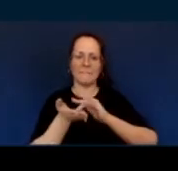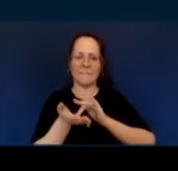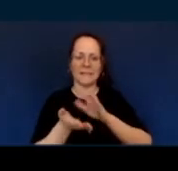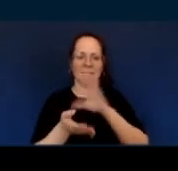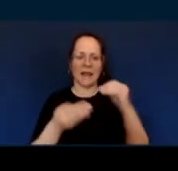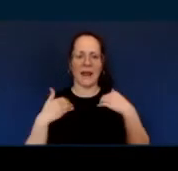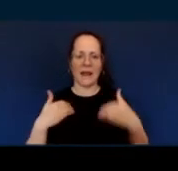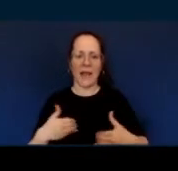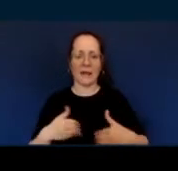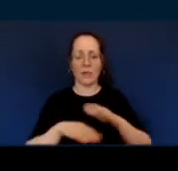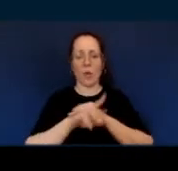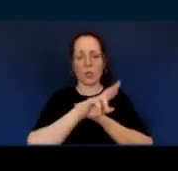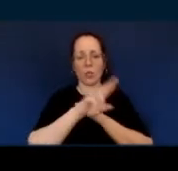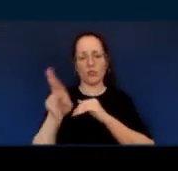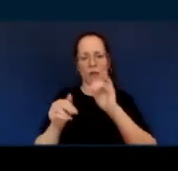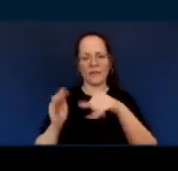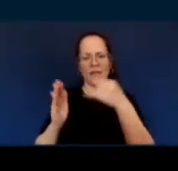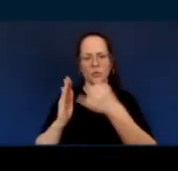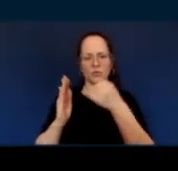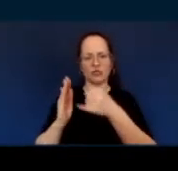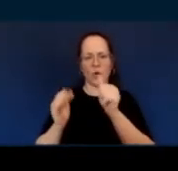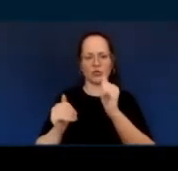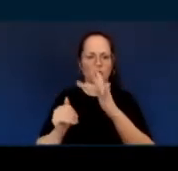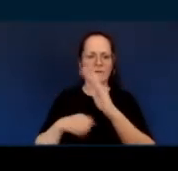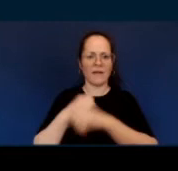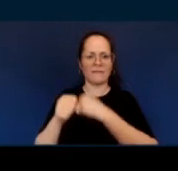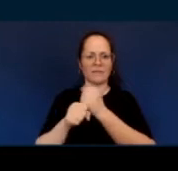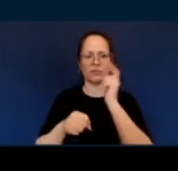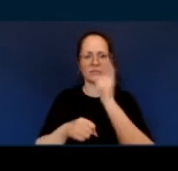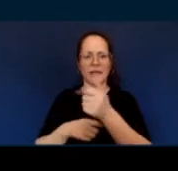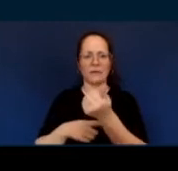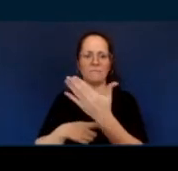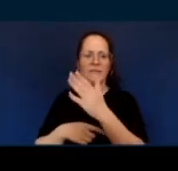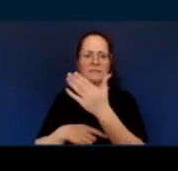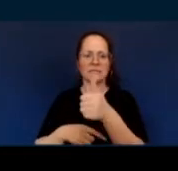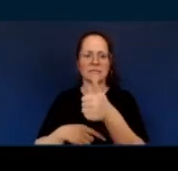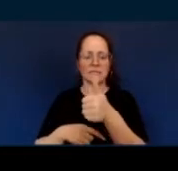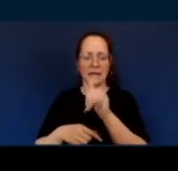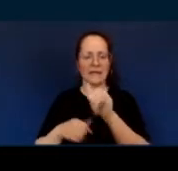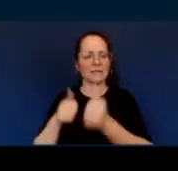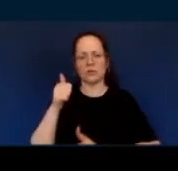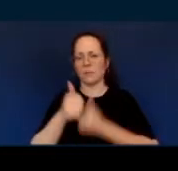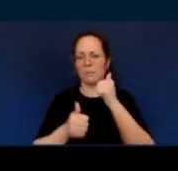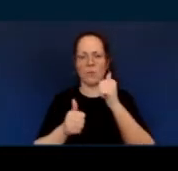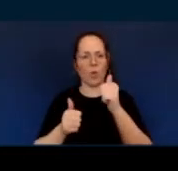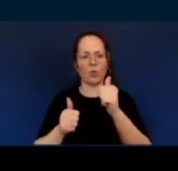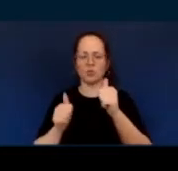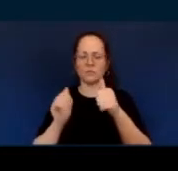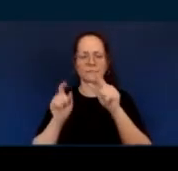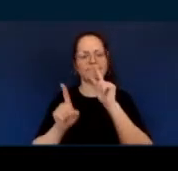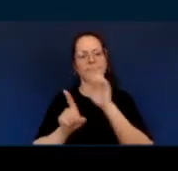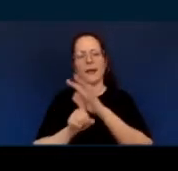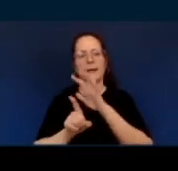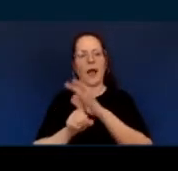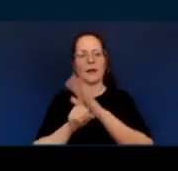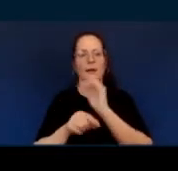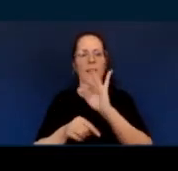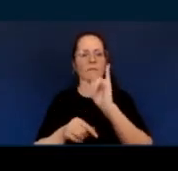ON THE RIGHT DOES A DRAWING FOR ABOUT 25 YEARS LATER IN 1510 WHICH IS 1 OF THE MOST ICONIC OF ALL RENAISSANCE DRAWINGS AND DEFINITELY THE MOST COMPLETE